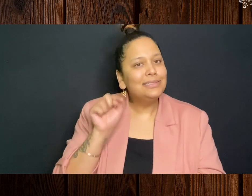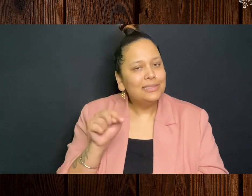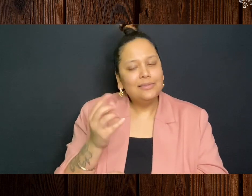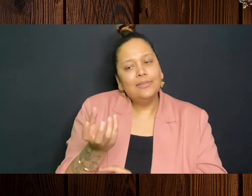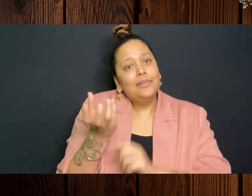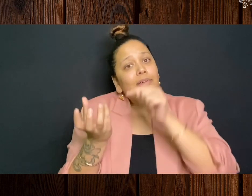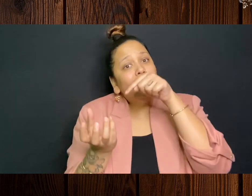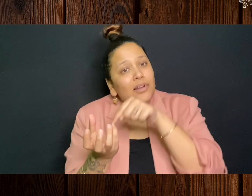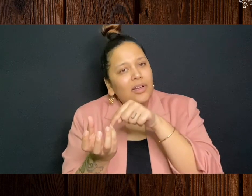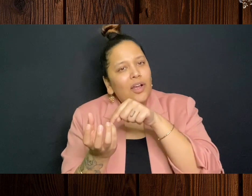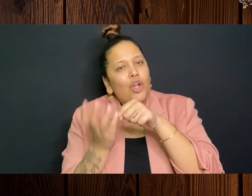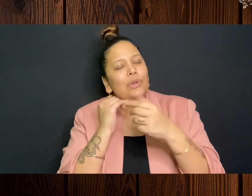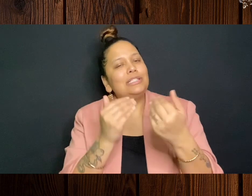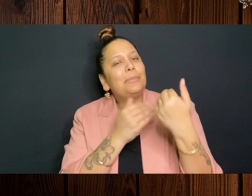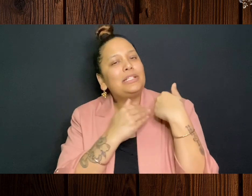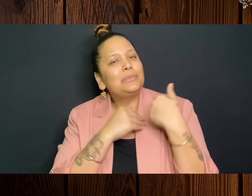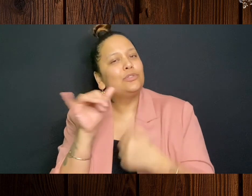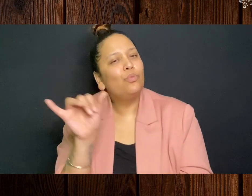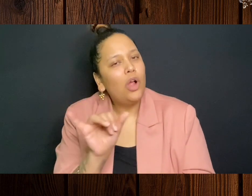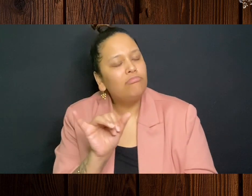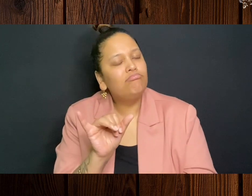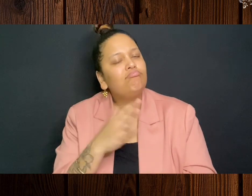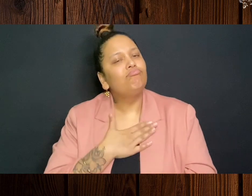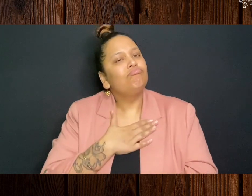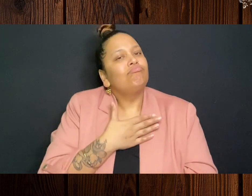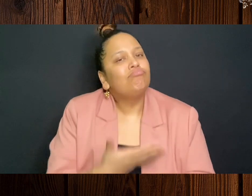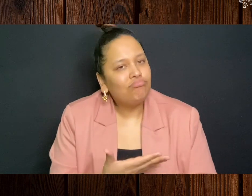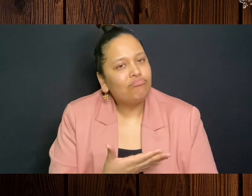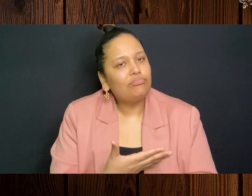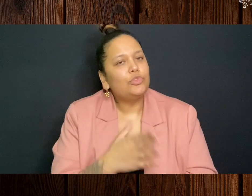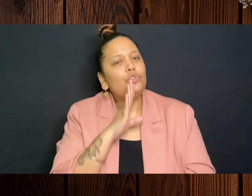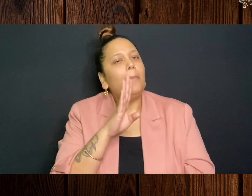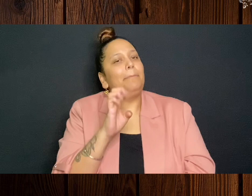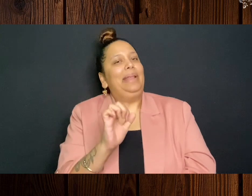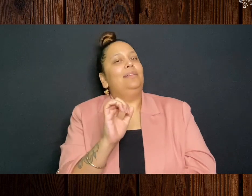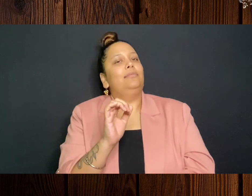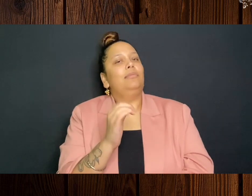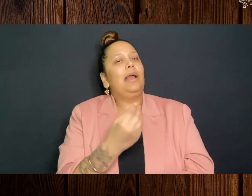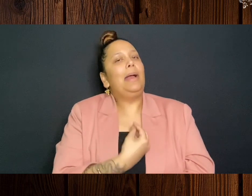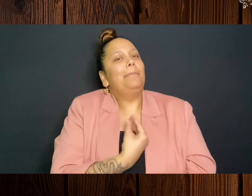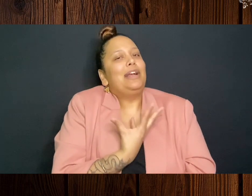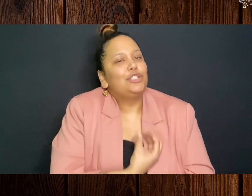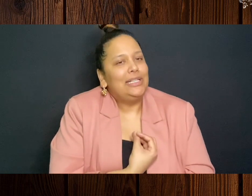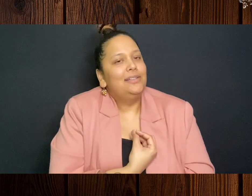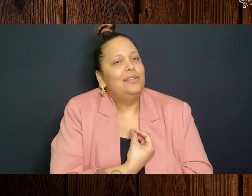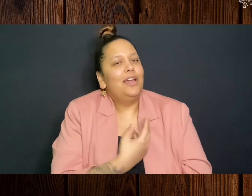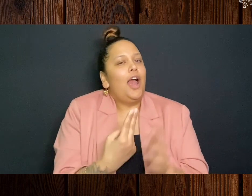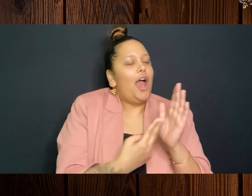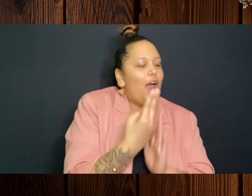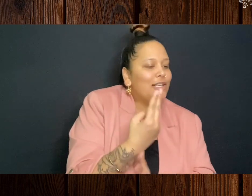responsibility as well. So be compassionate as well. So honesty and compassionate